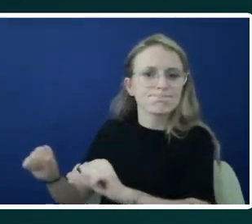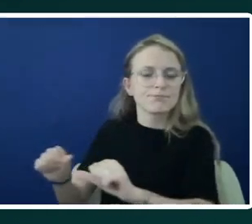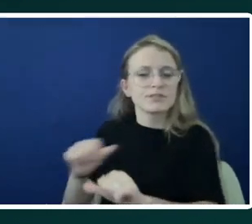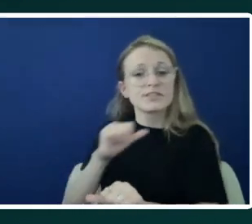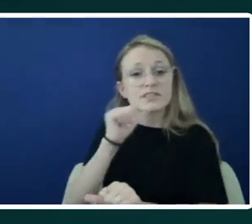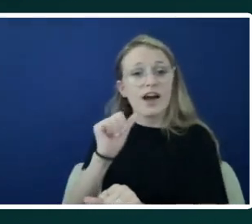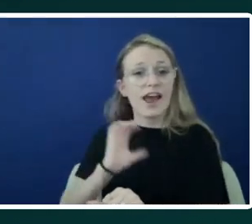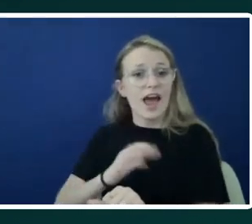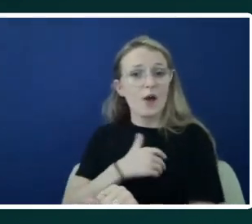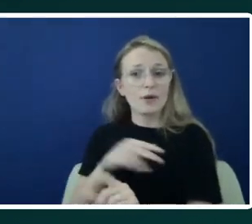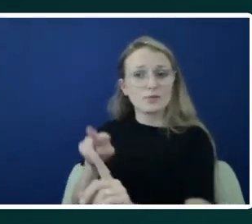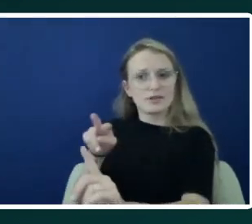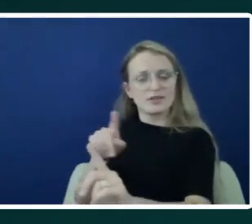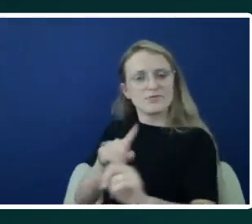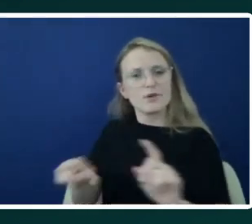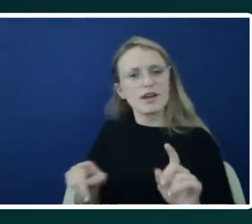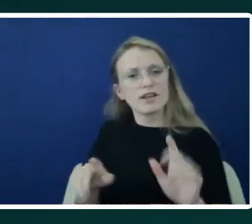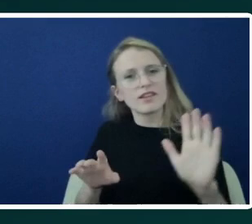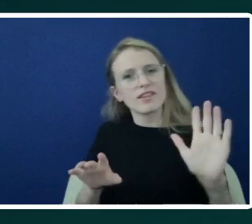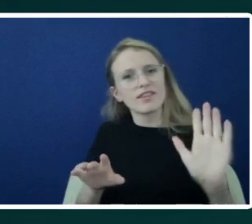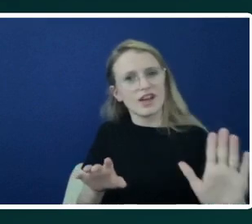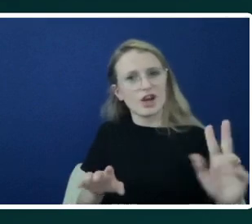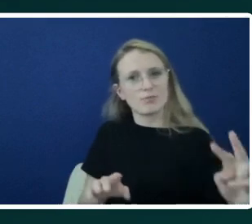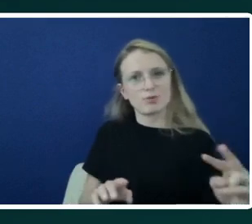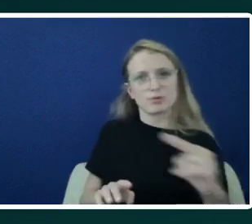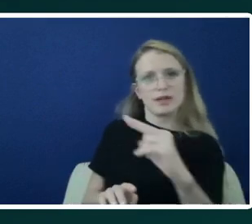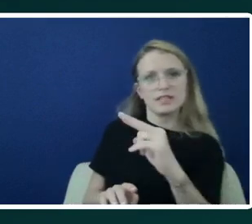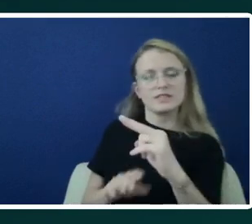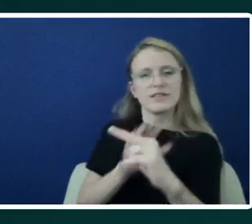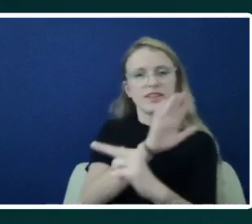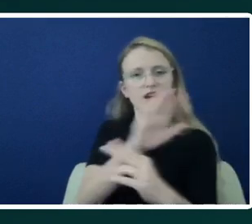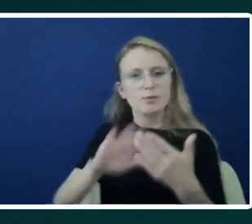it's actually from the perspective of the community members themselves.